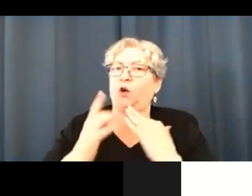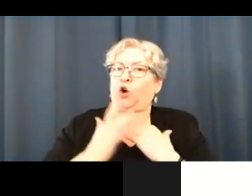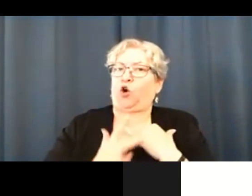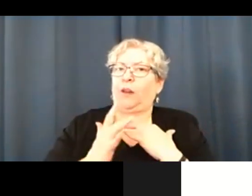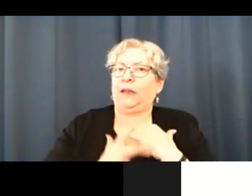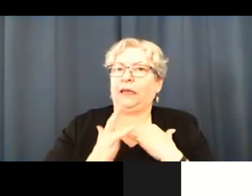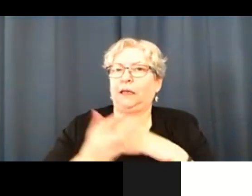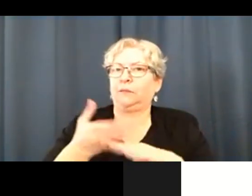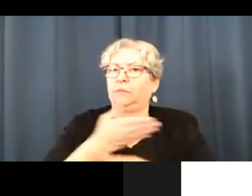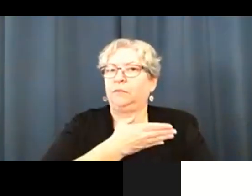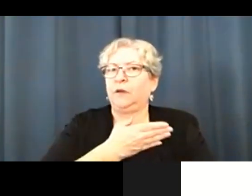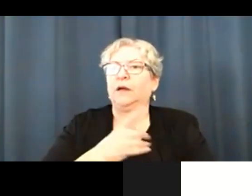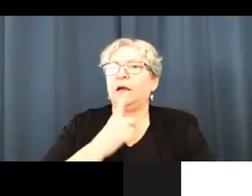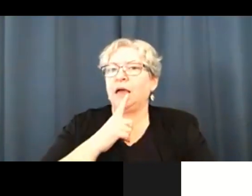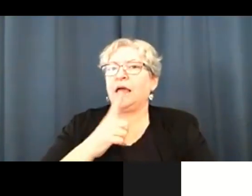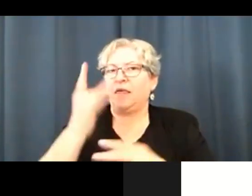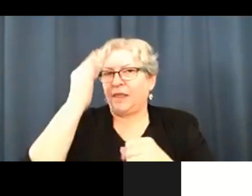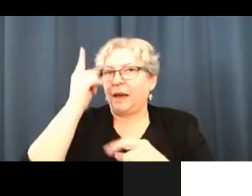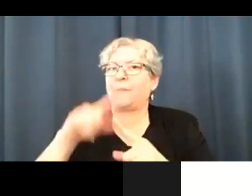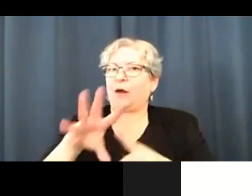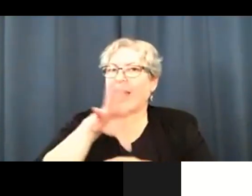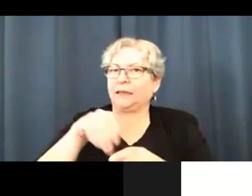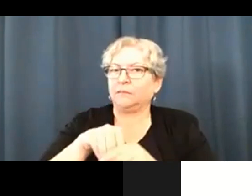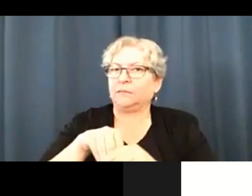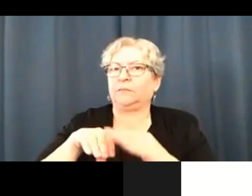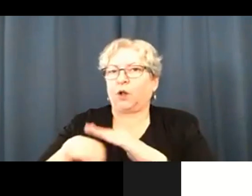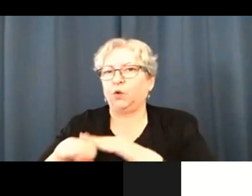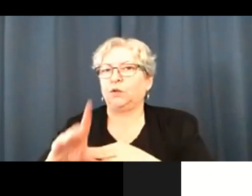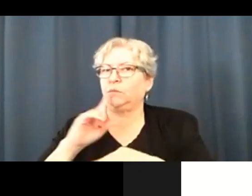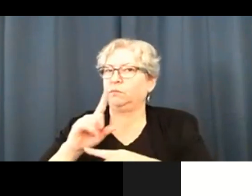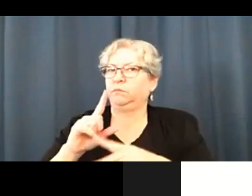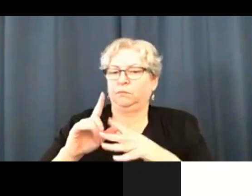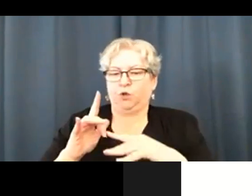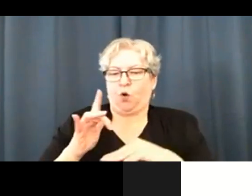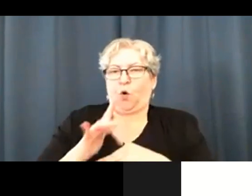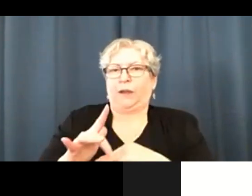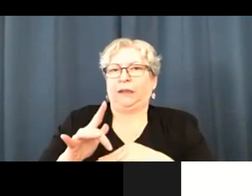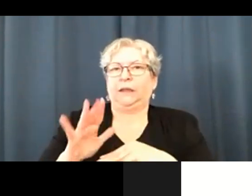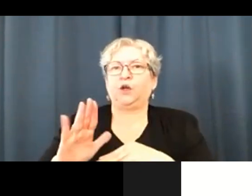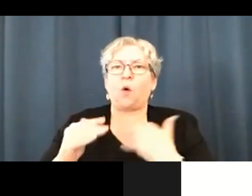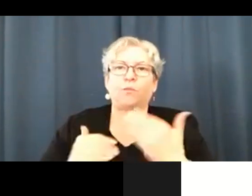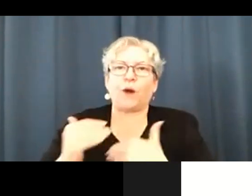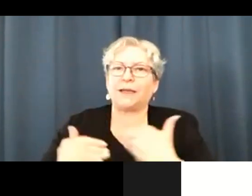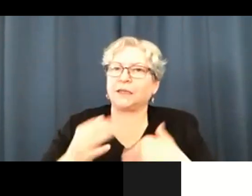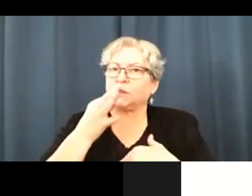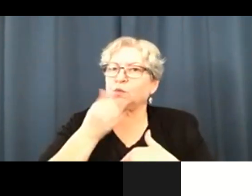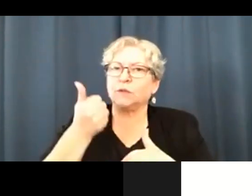Account for accessibility and inclusion as early as possible in your process. That should be a part of the... If you're doing a web redesign,